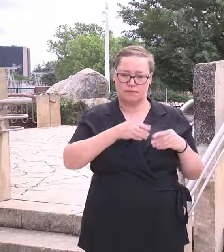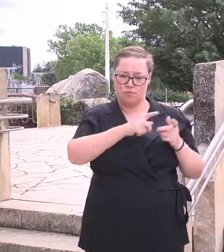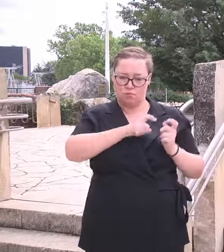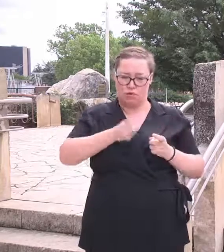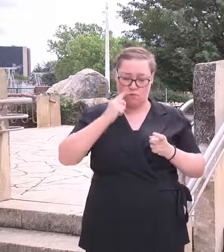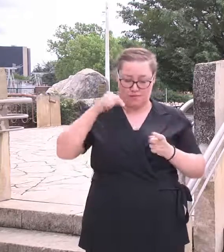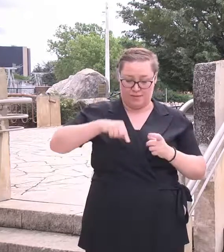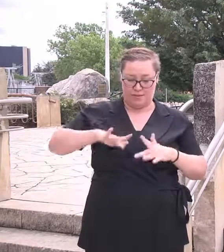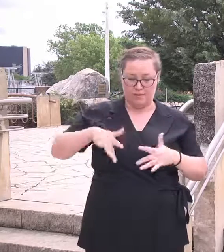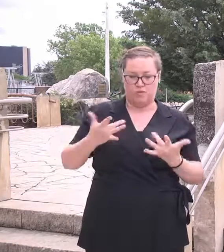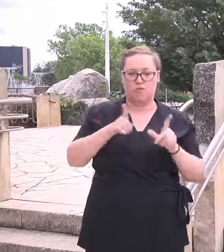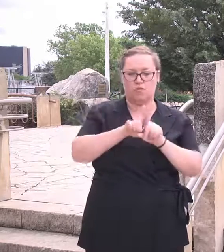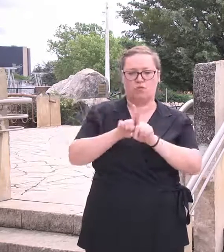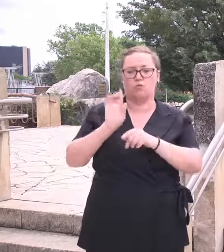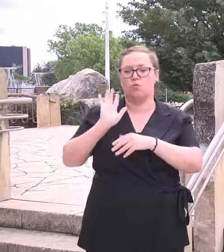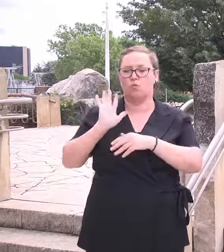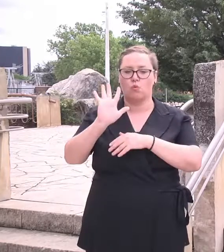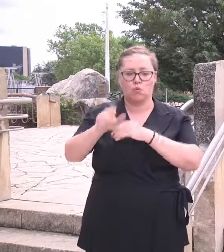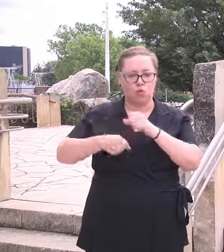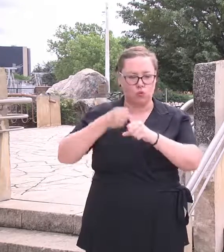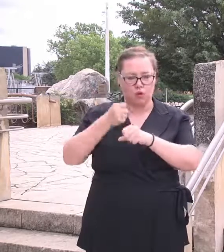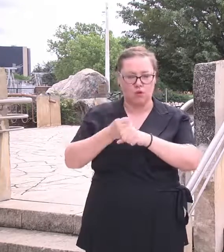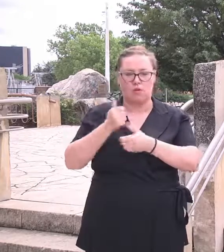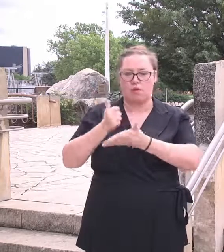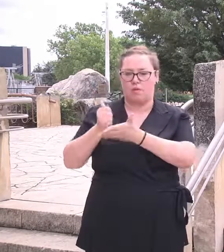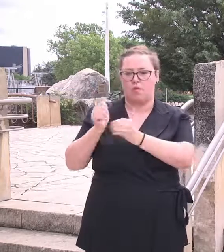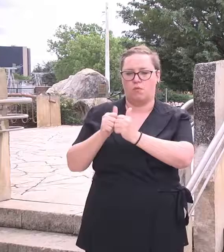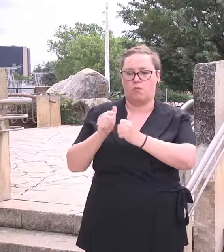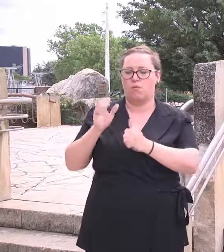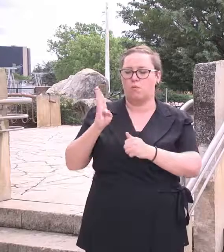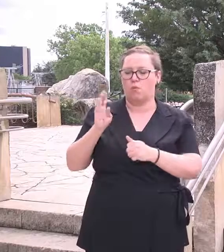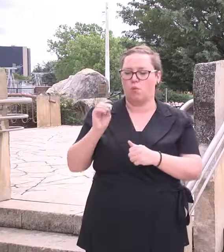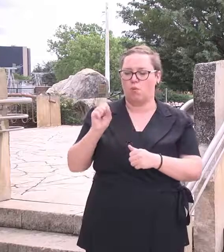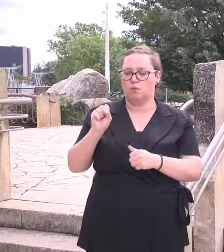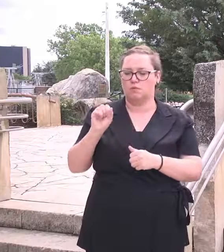blackbear bosen preservation fund uh this fund helps aim to collect and preserve the artwork